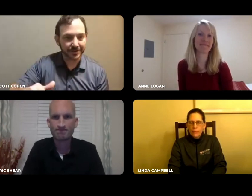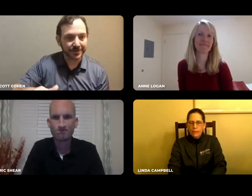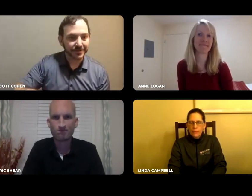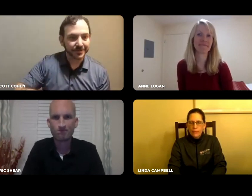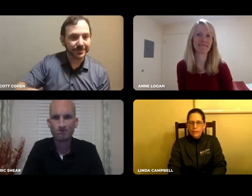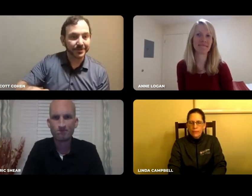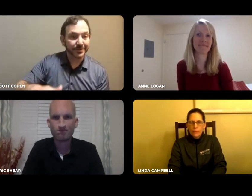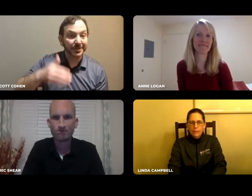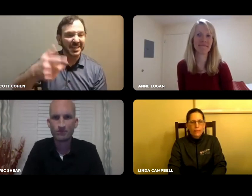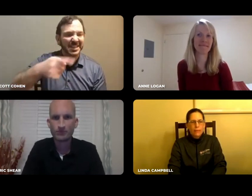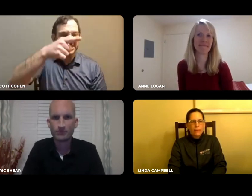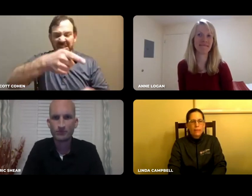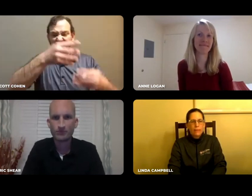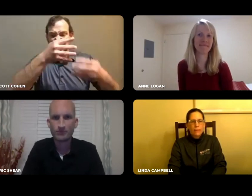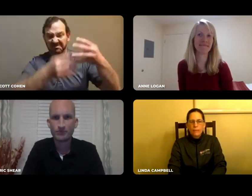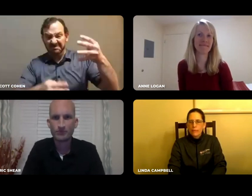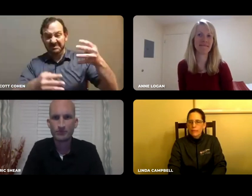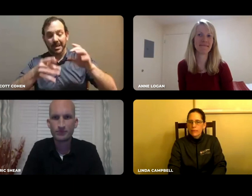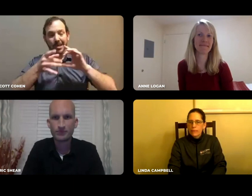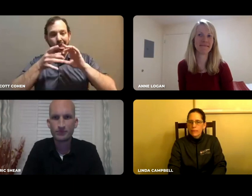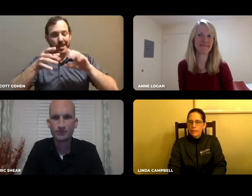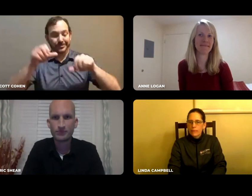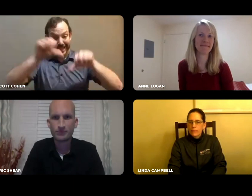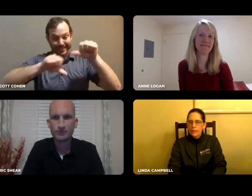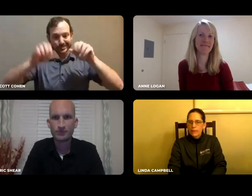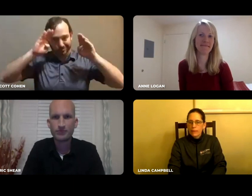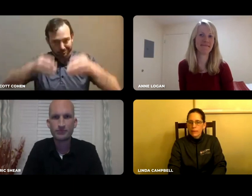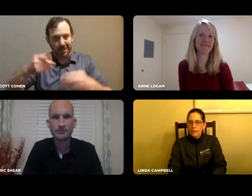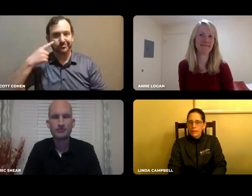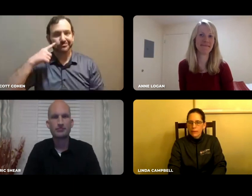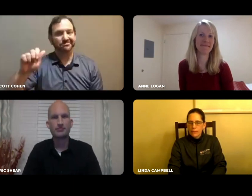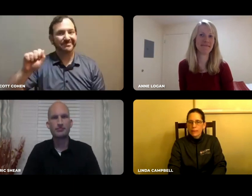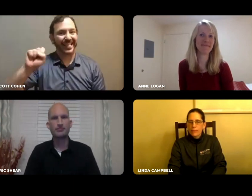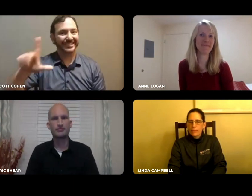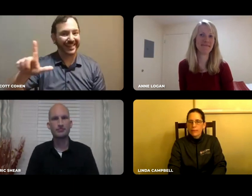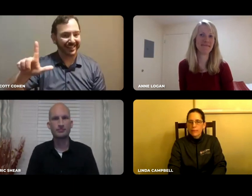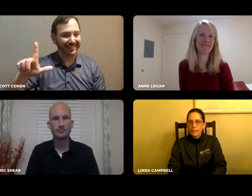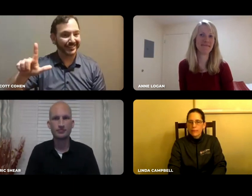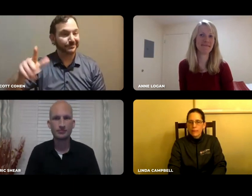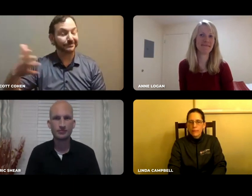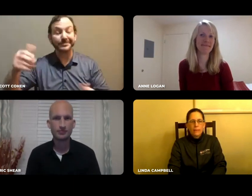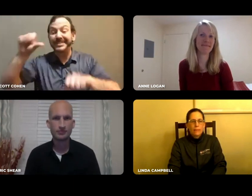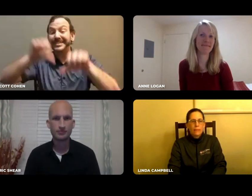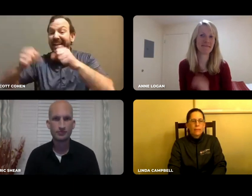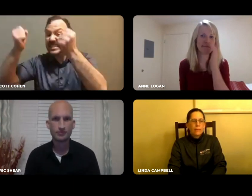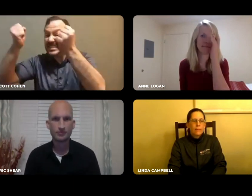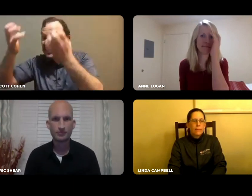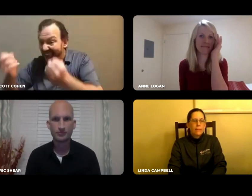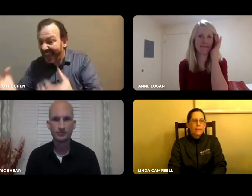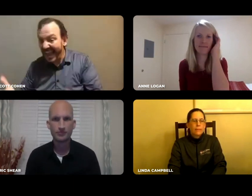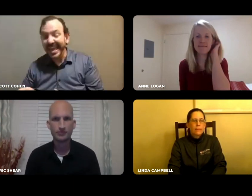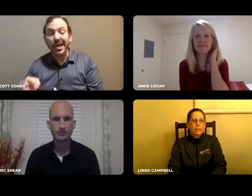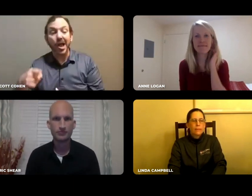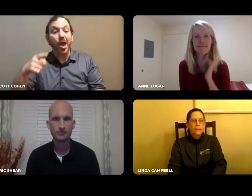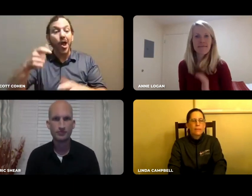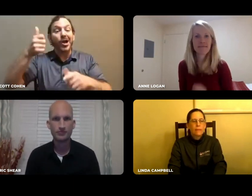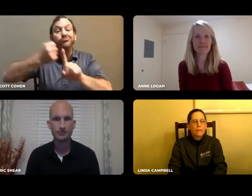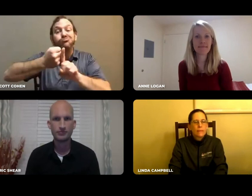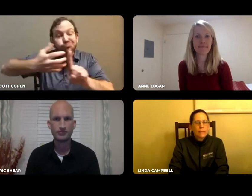I appreciate that comment These are science ASL focused websites.